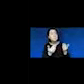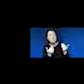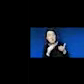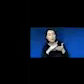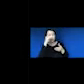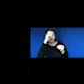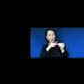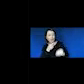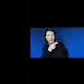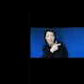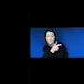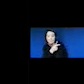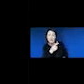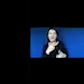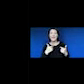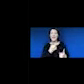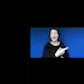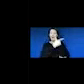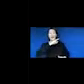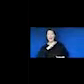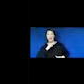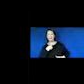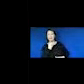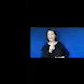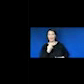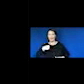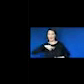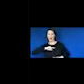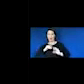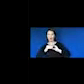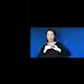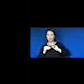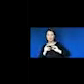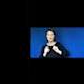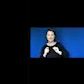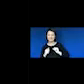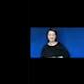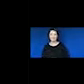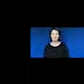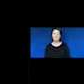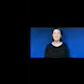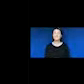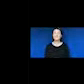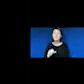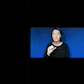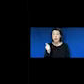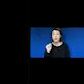about what we do. Another approach that we use is working interviews.